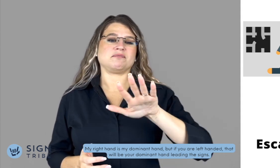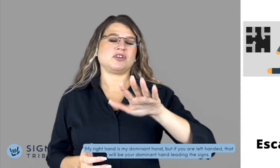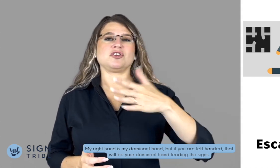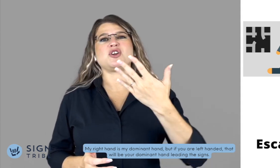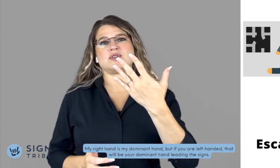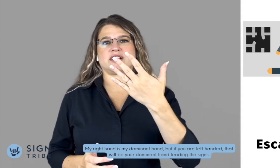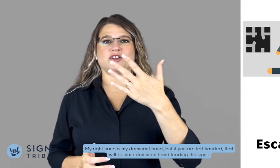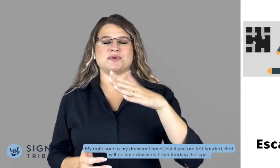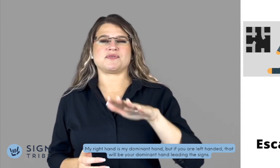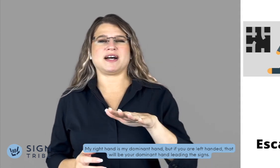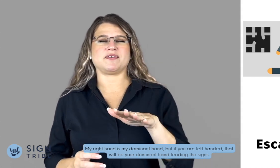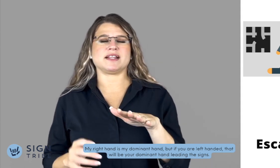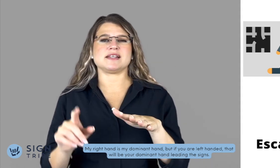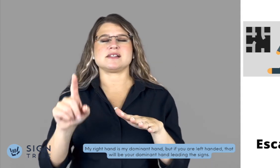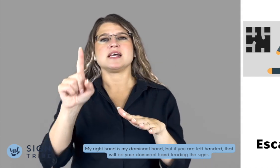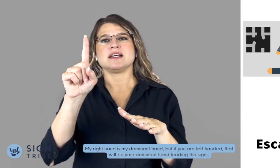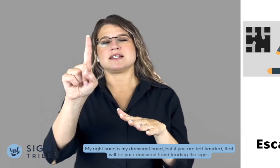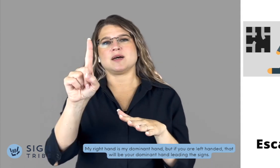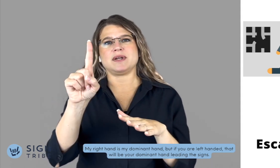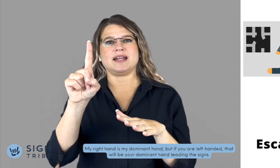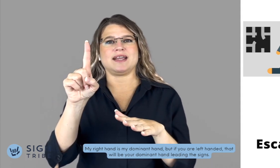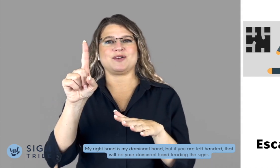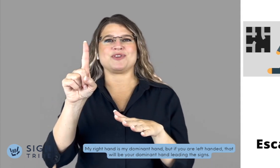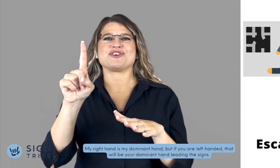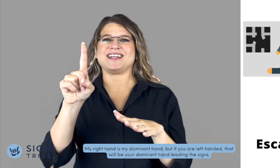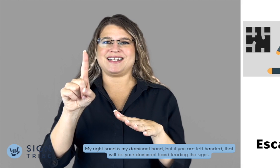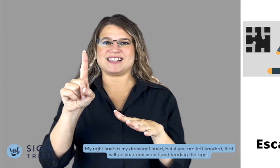you know, loosely closed five like this. Dominant hand with your index